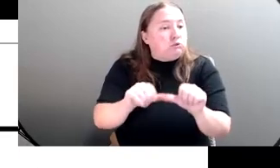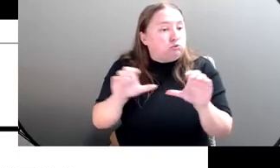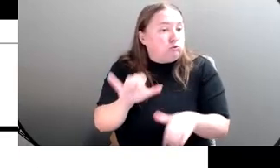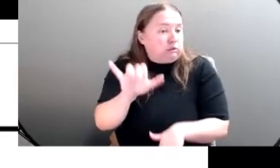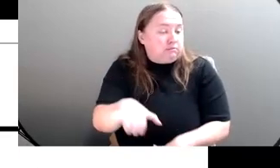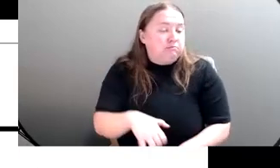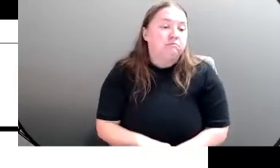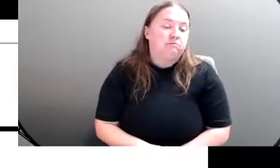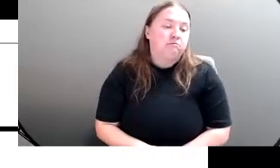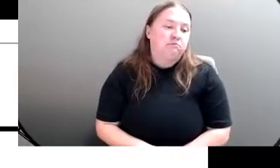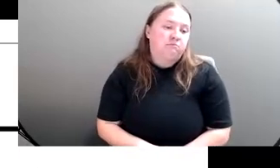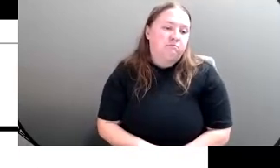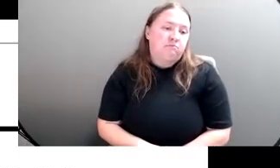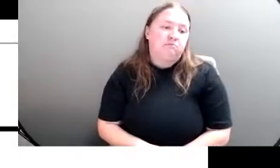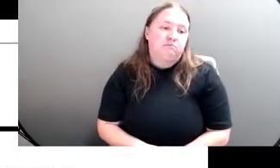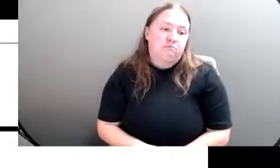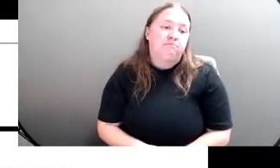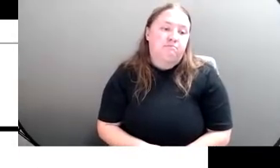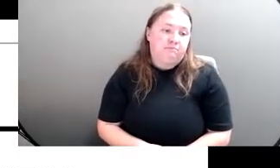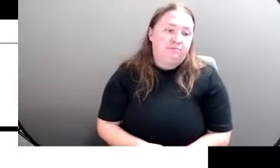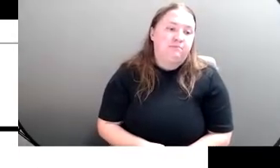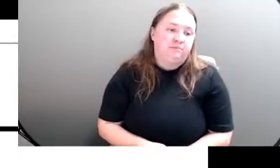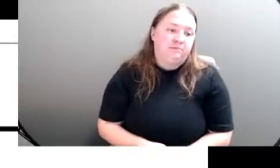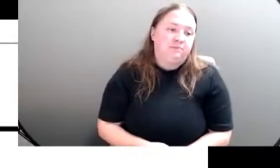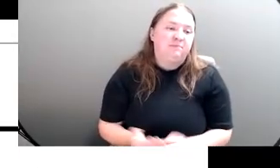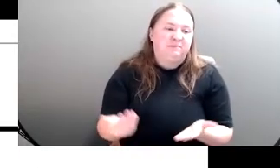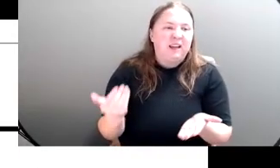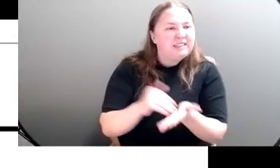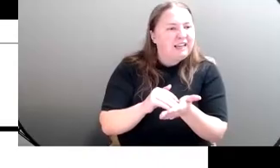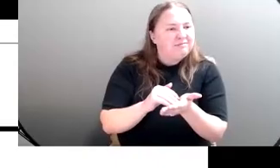And again, it's about connecting the content,